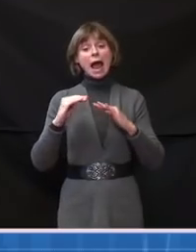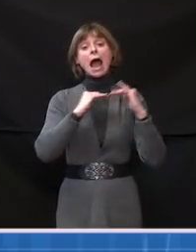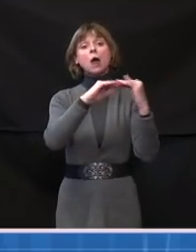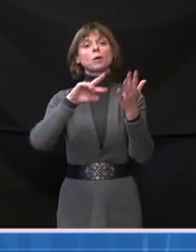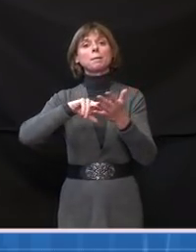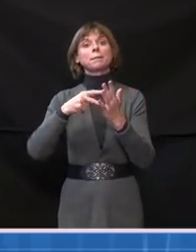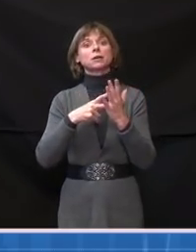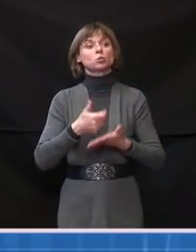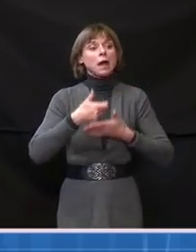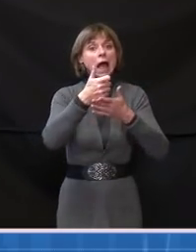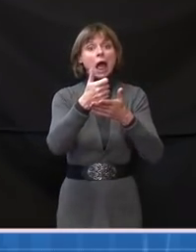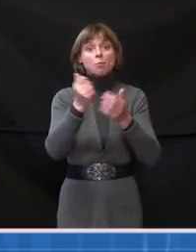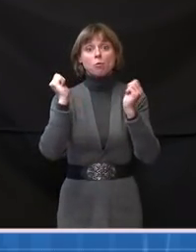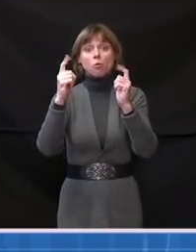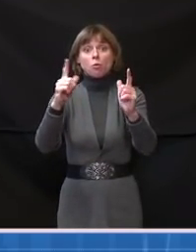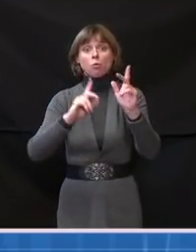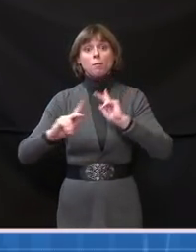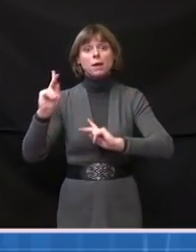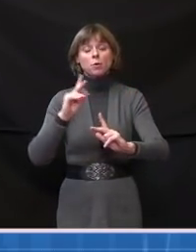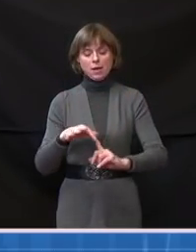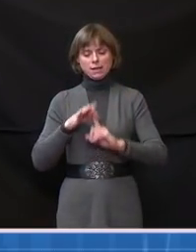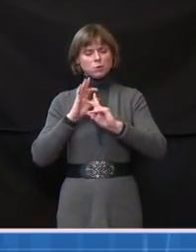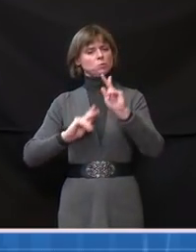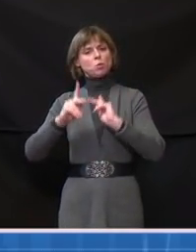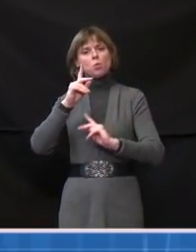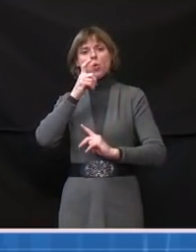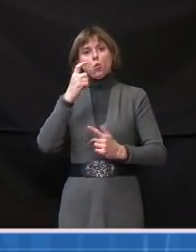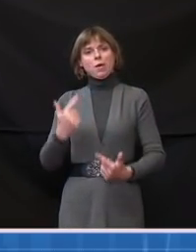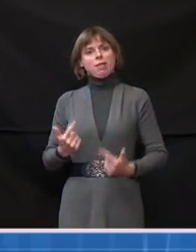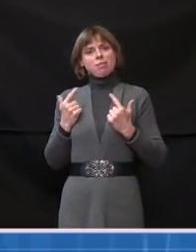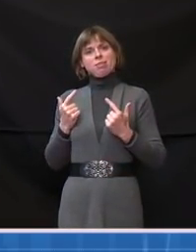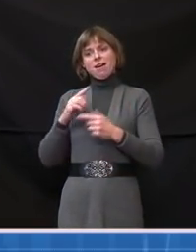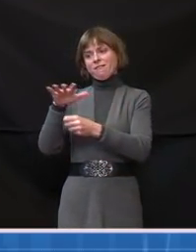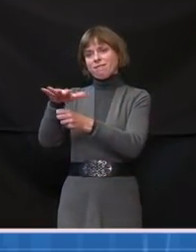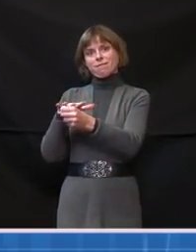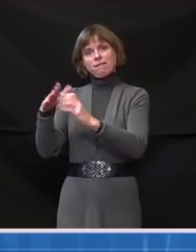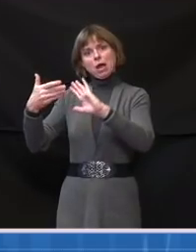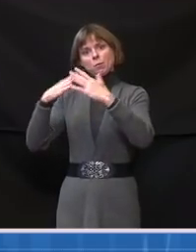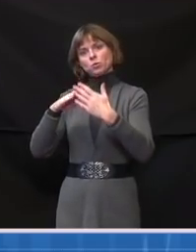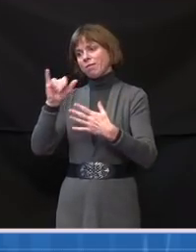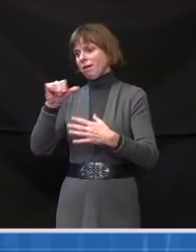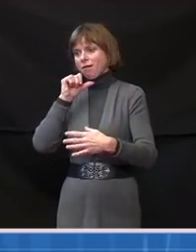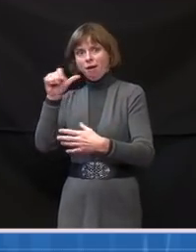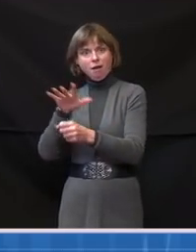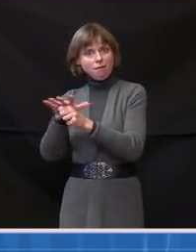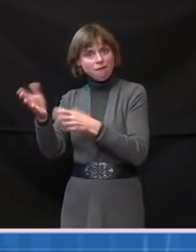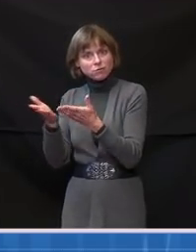particularly those in underserved and rural communities and those who have been hit hardest by this pandemic.